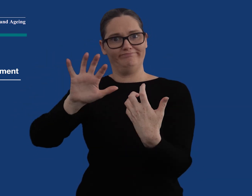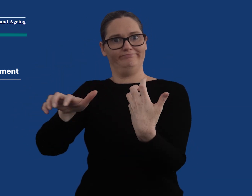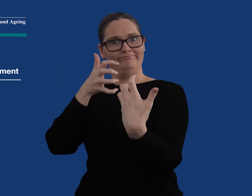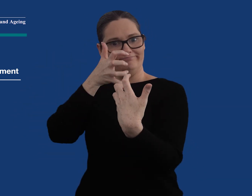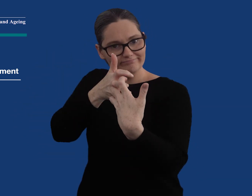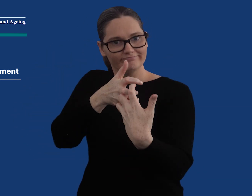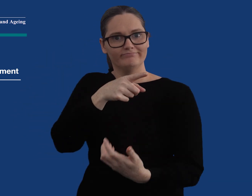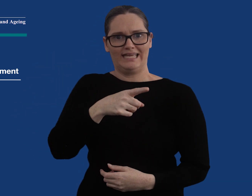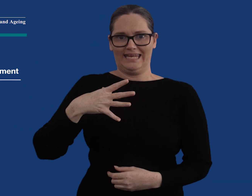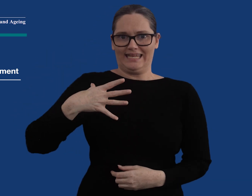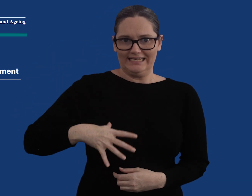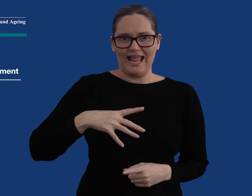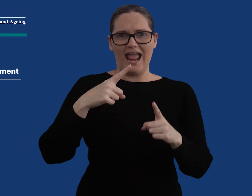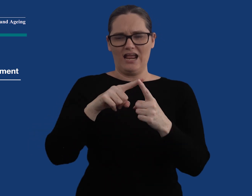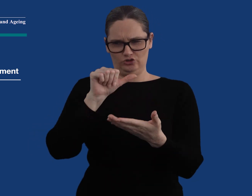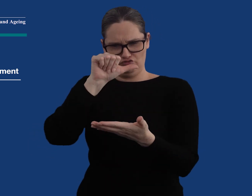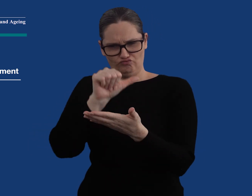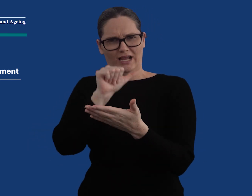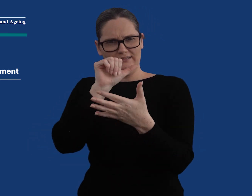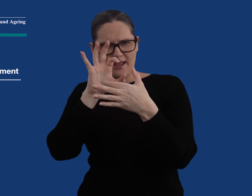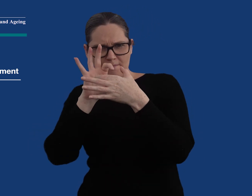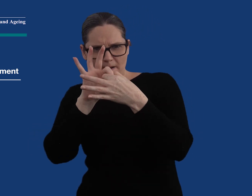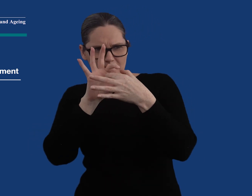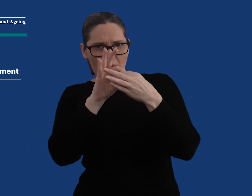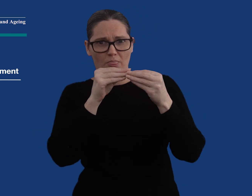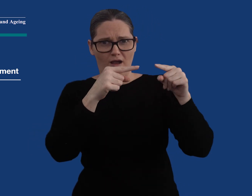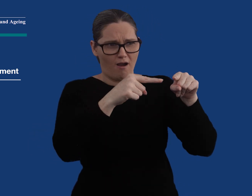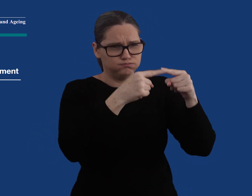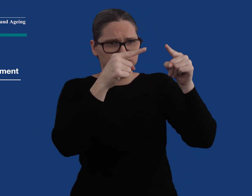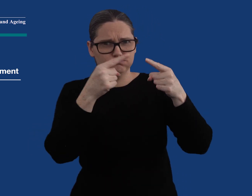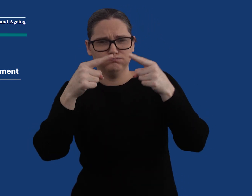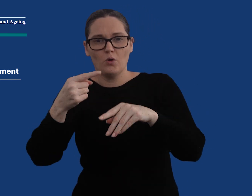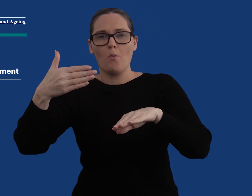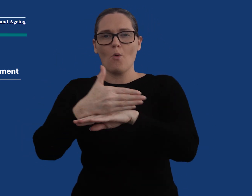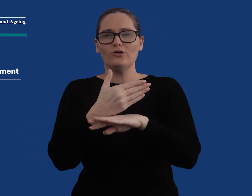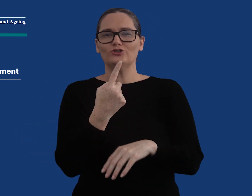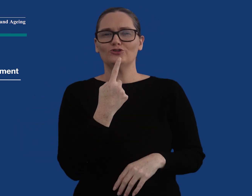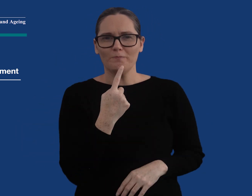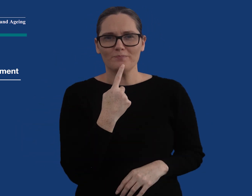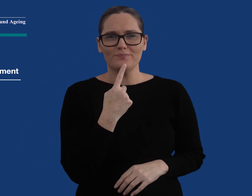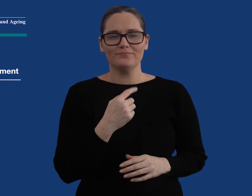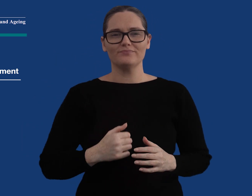will meet need and be effectively and appropriately tailored for different workforces